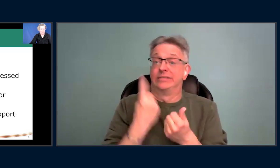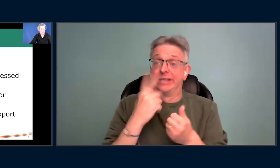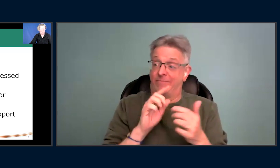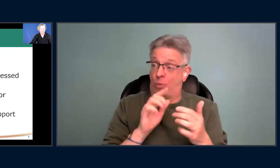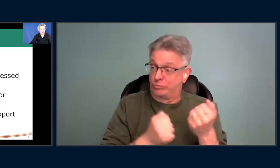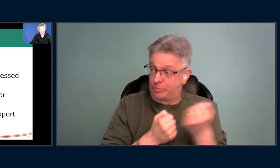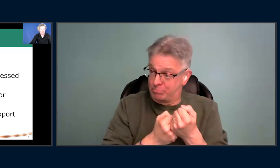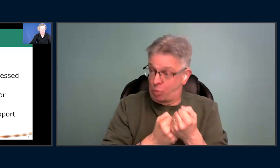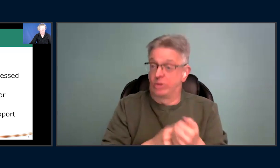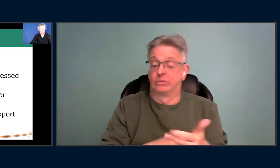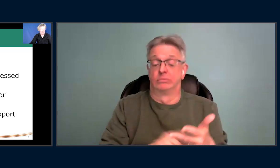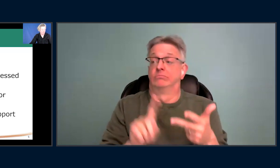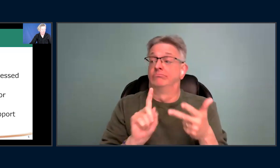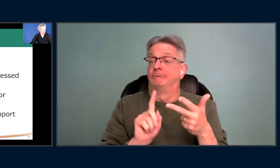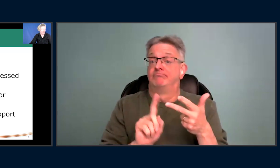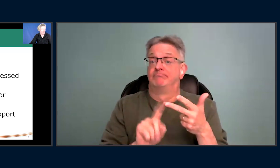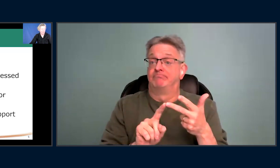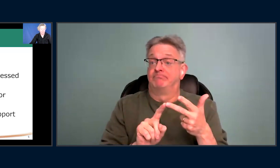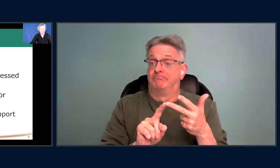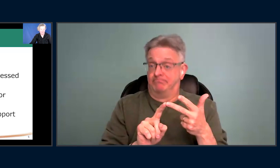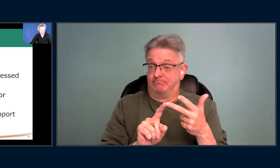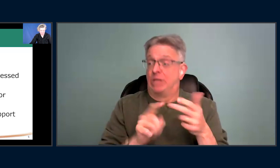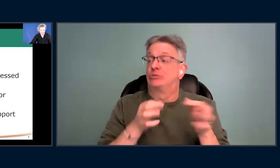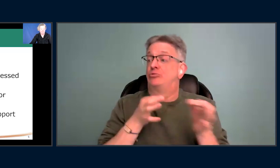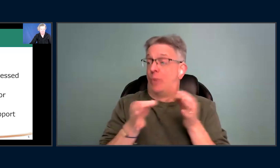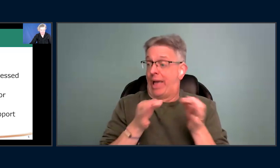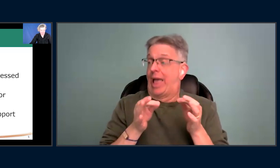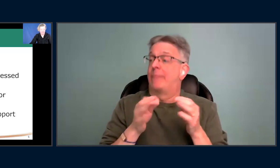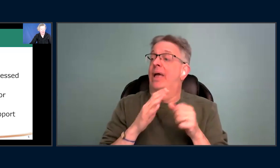how to get in contact with agencies for that support,